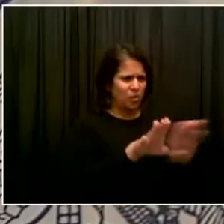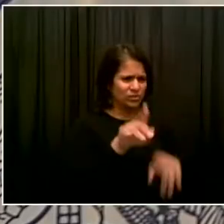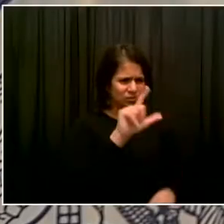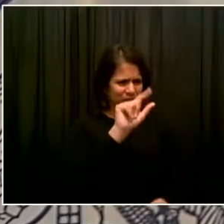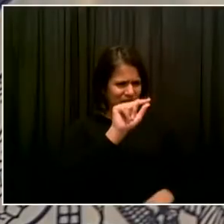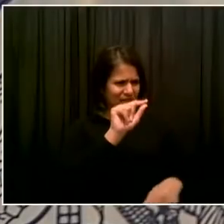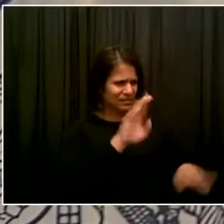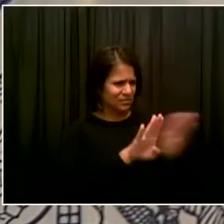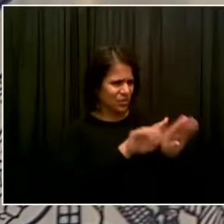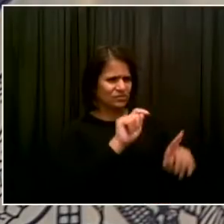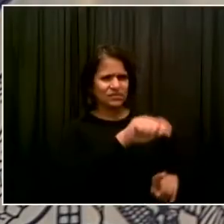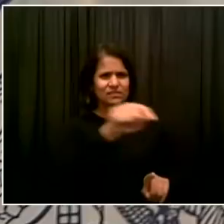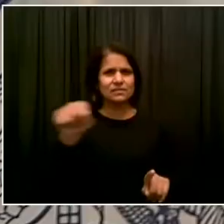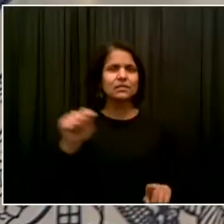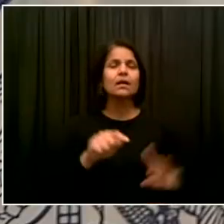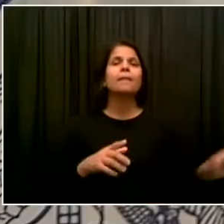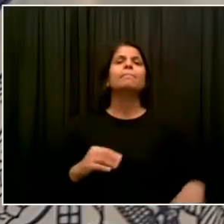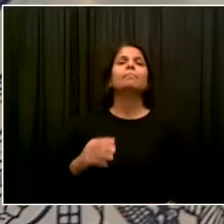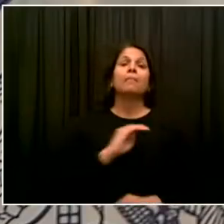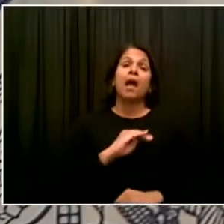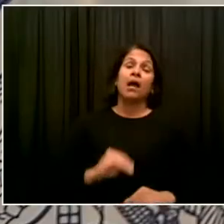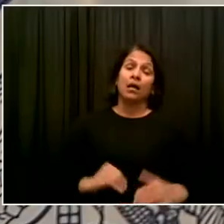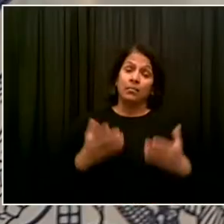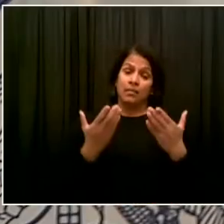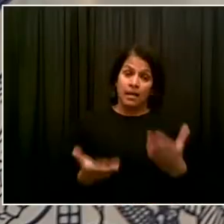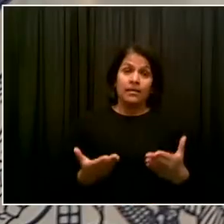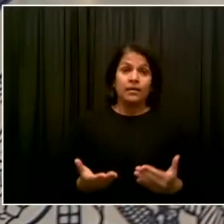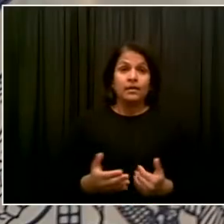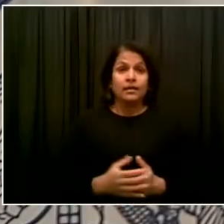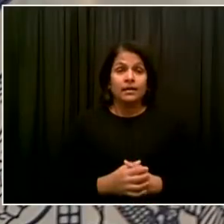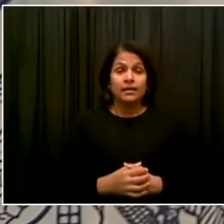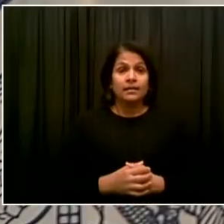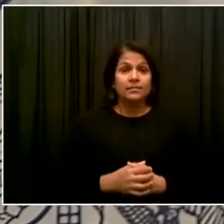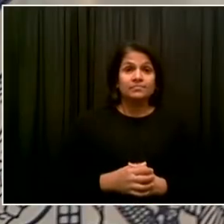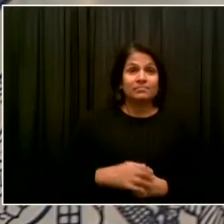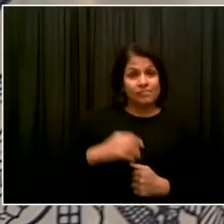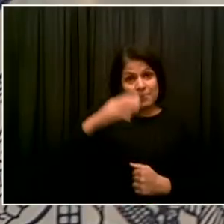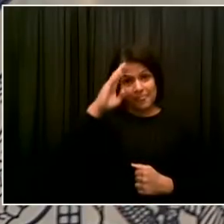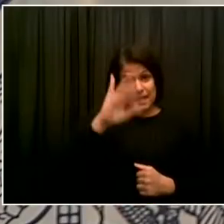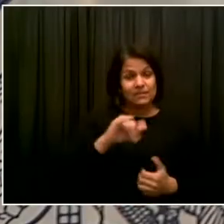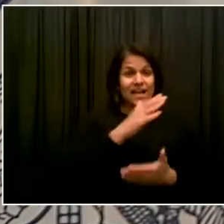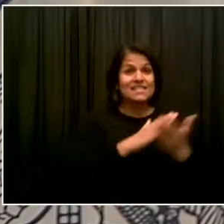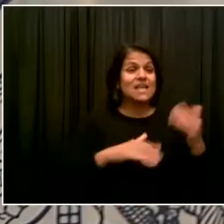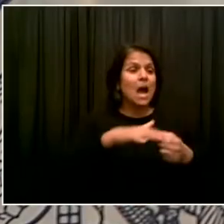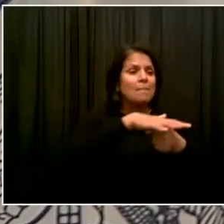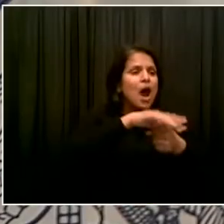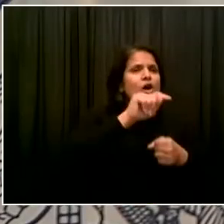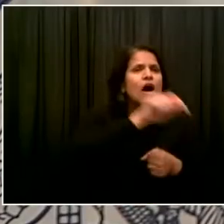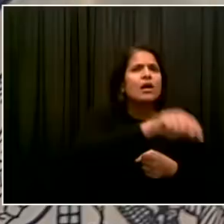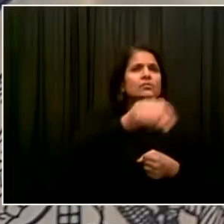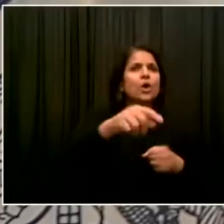>LE> T ME START AND I WILL TURN TO THE DR. IN A